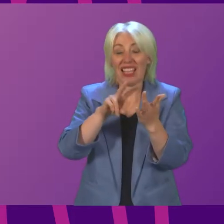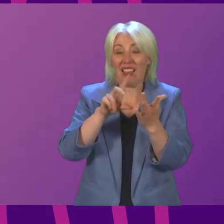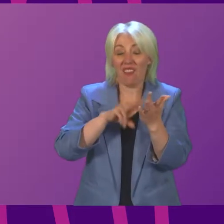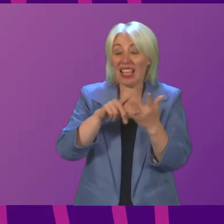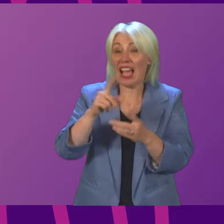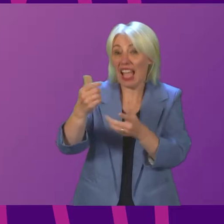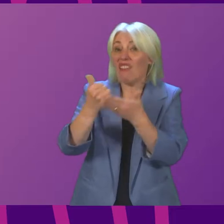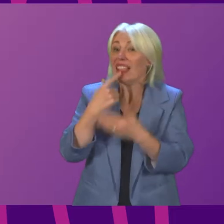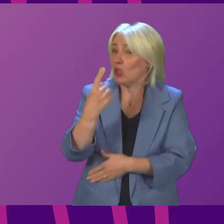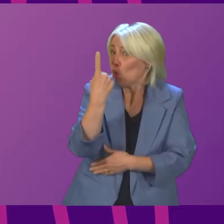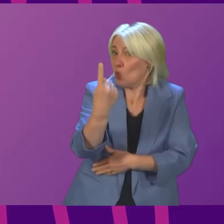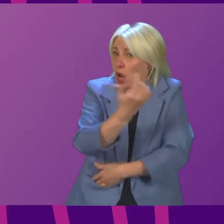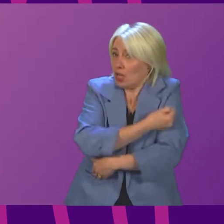Forgive me, as I do not think that I said this in answer to Jackie Baillie’s question: